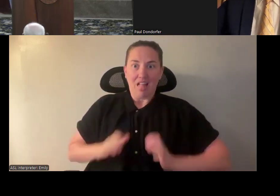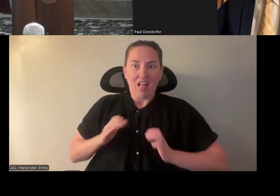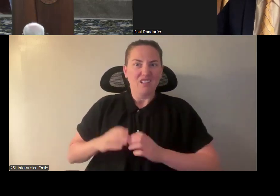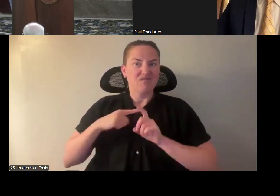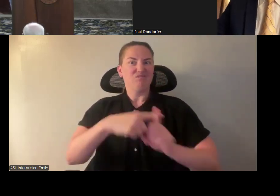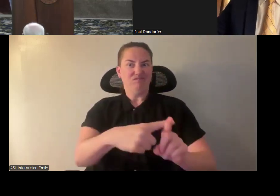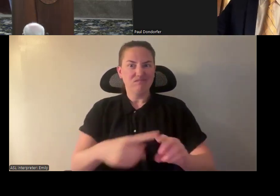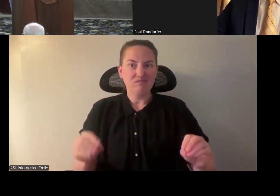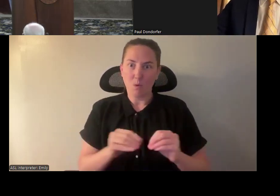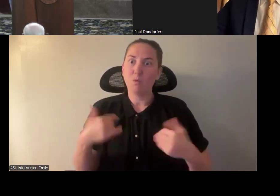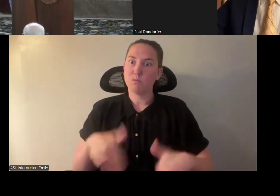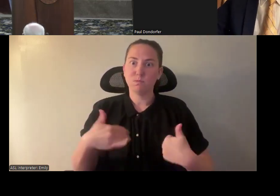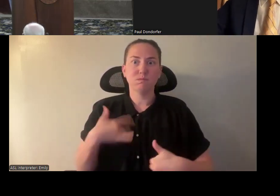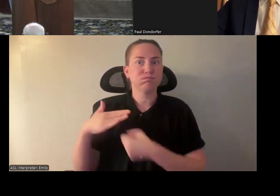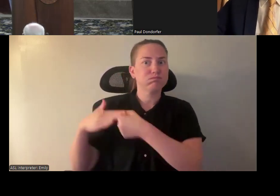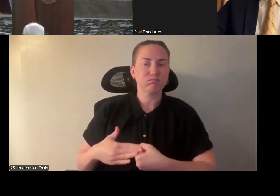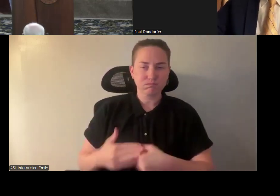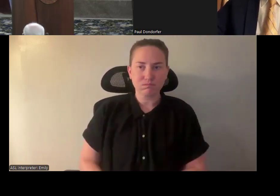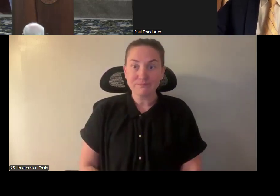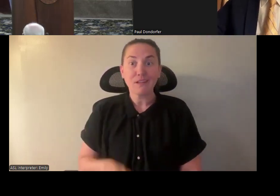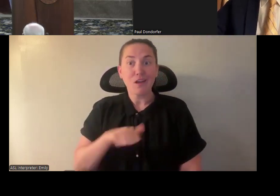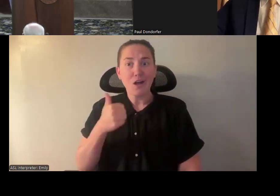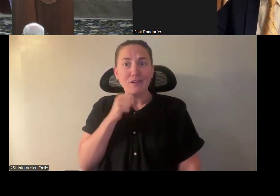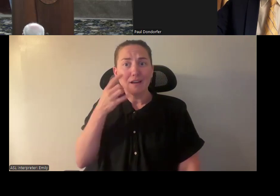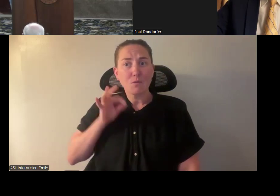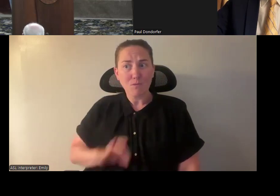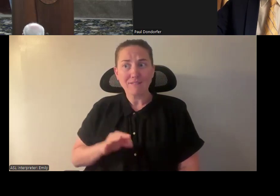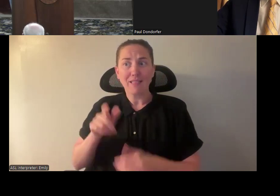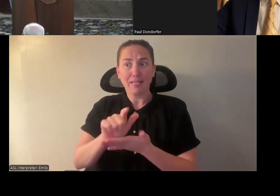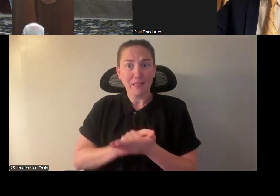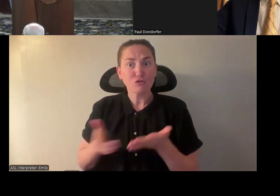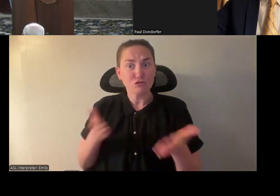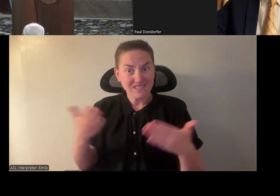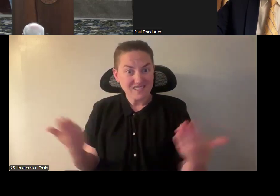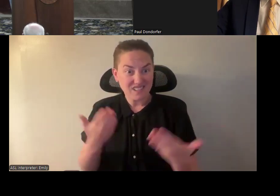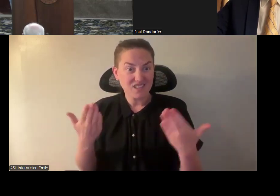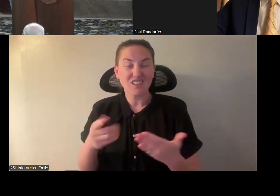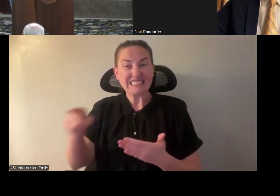The other few nonprofit legal services that exist in Rochester have less resources than us and have